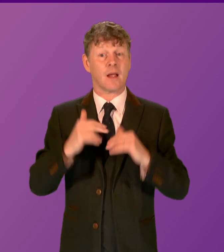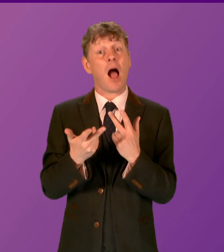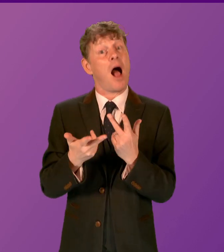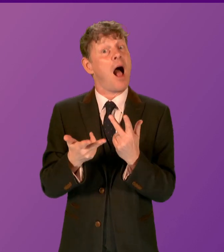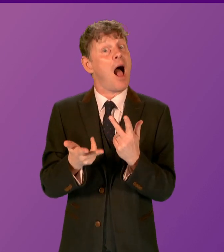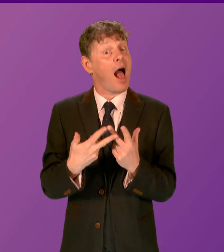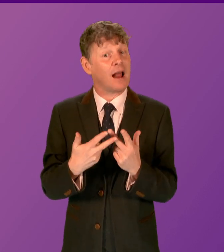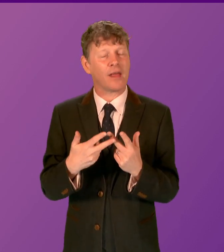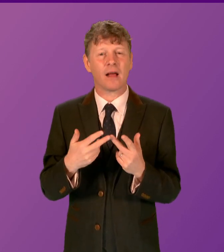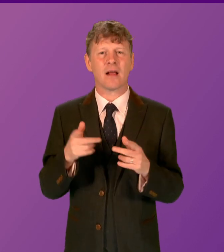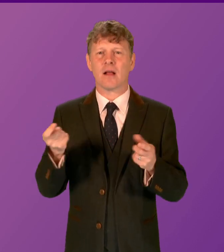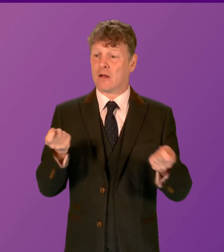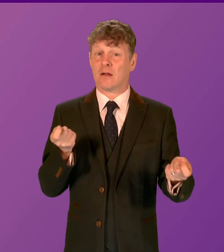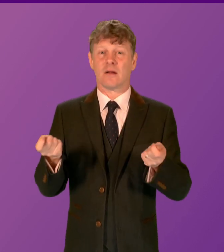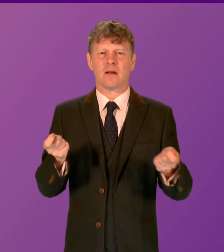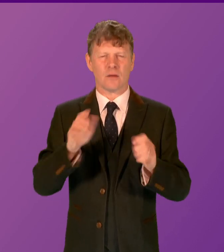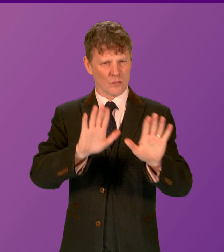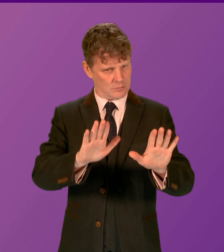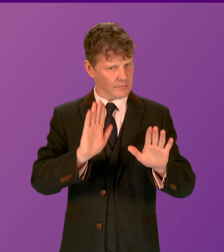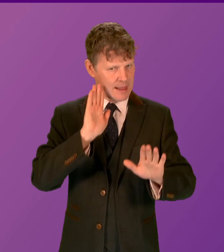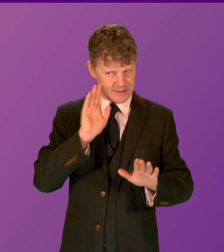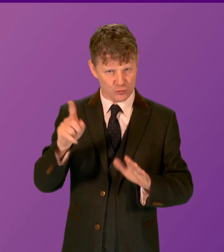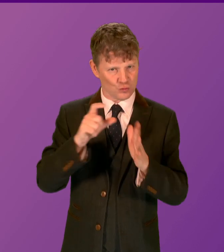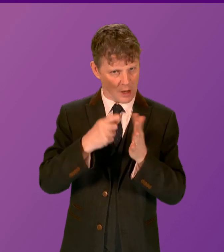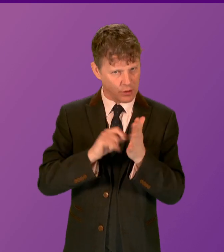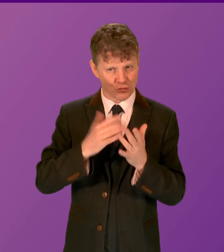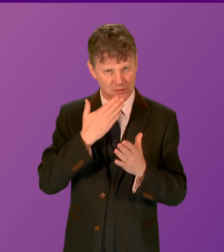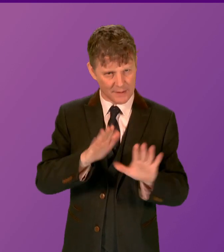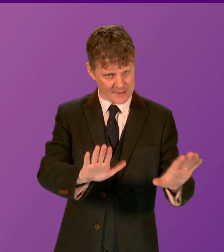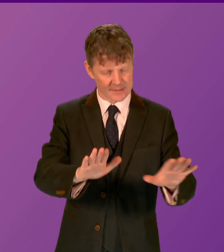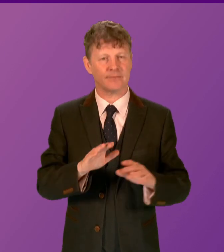Another email— Members, let us hear Mr Ross. Another email referred to the “likelihood” of